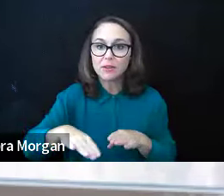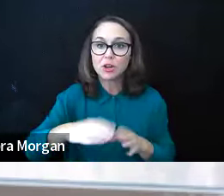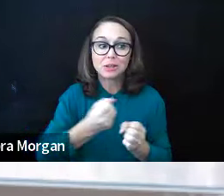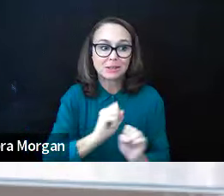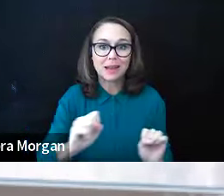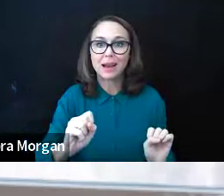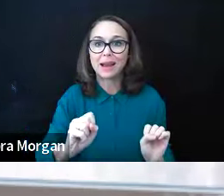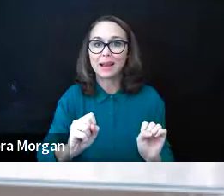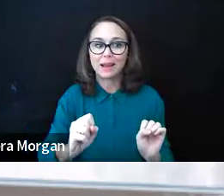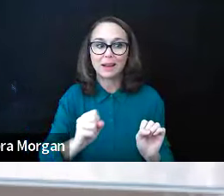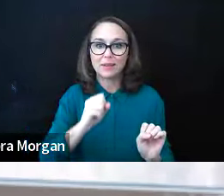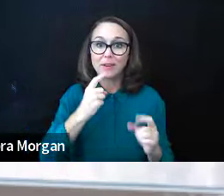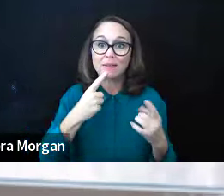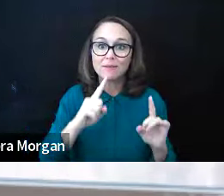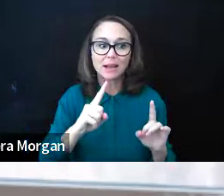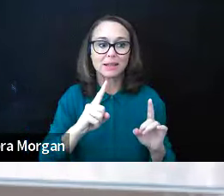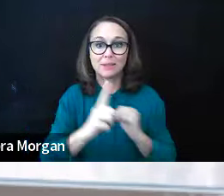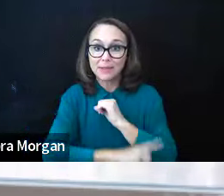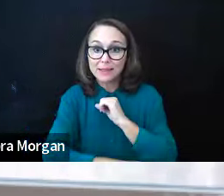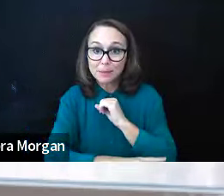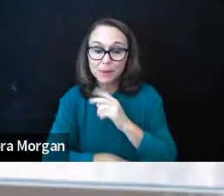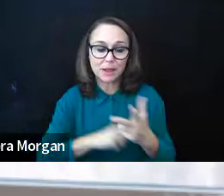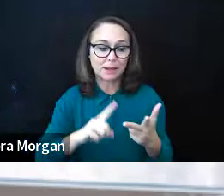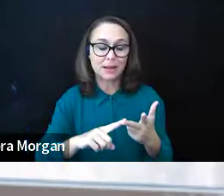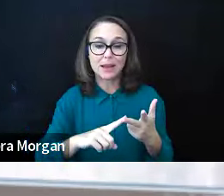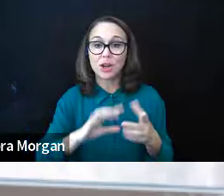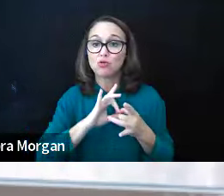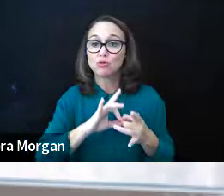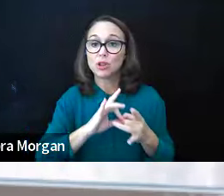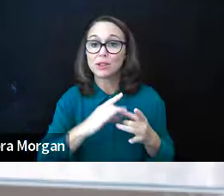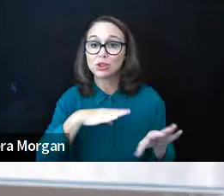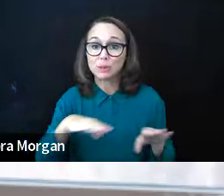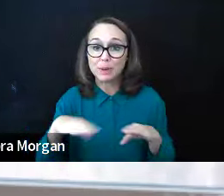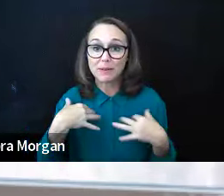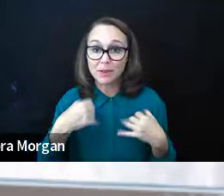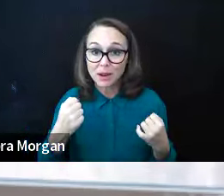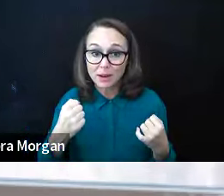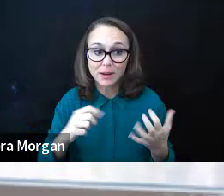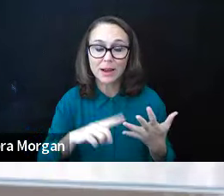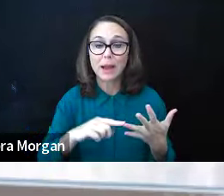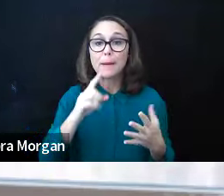healthy relationship behaviors and effective and supportive parent-child communication. They have